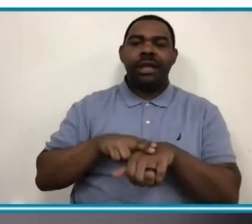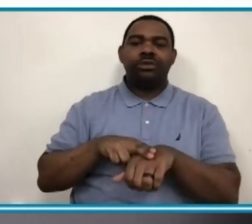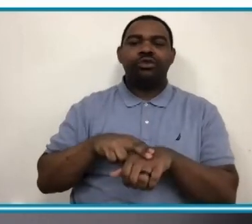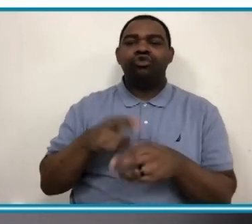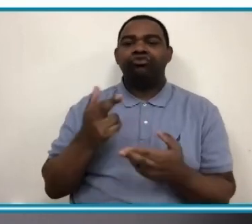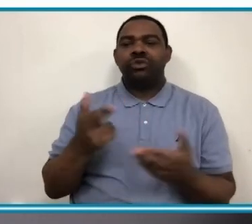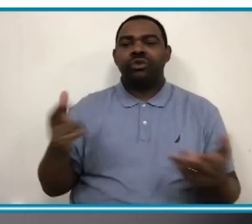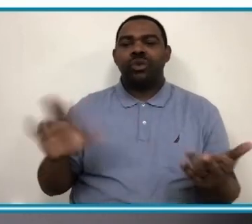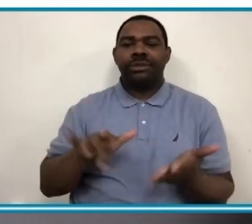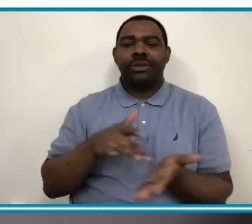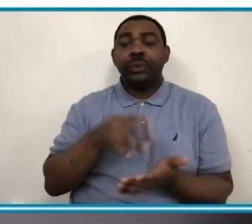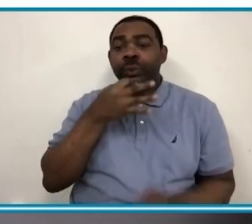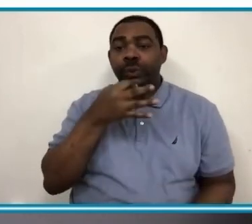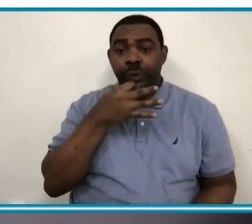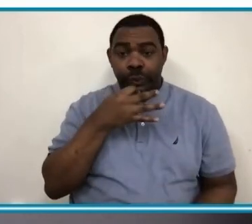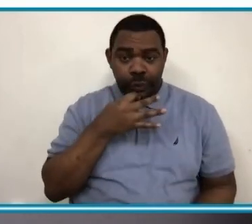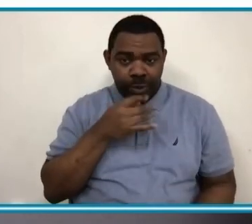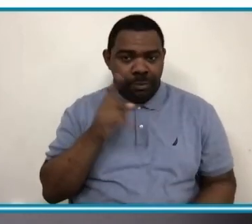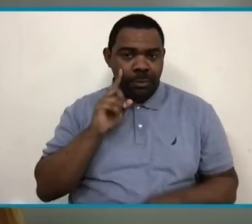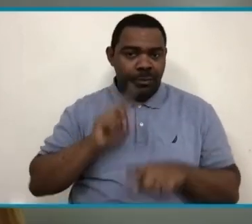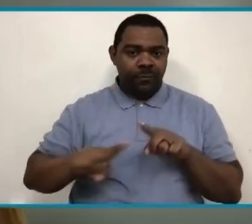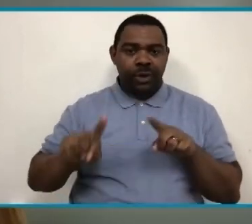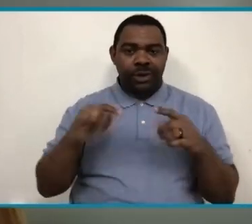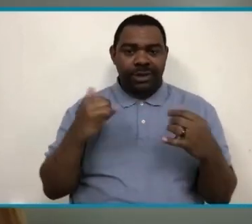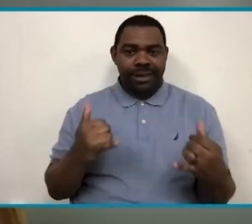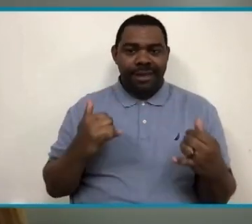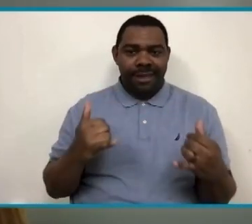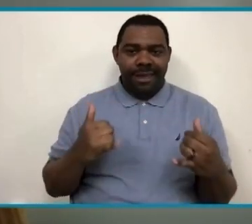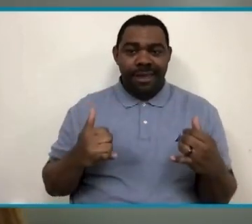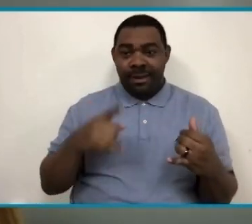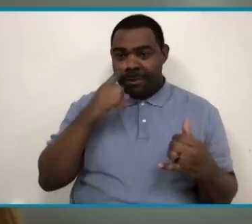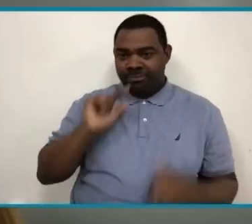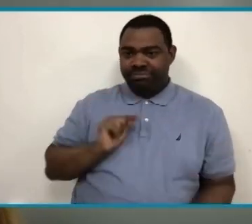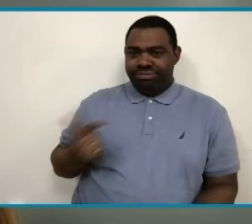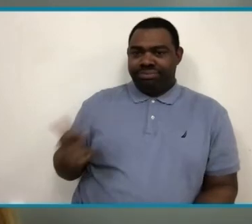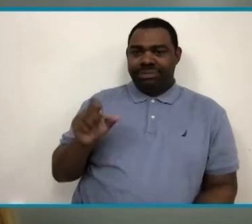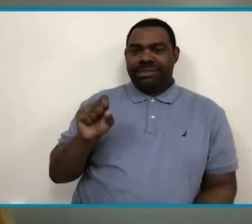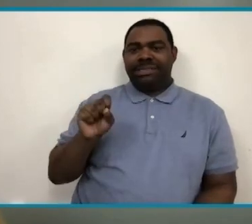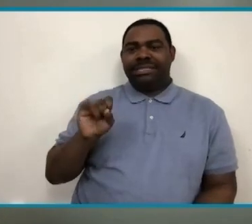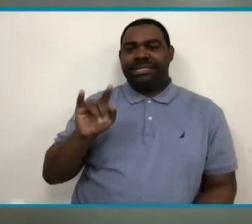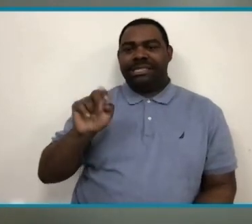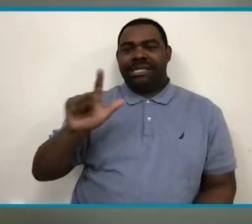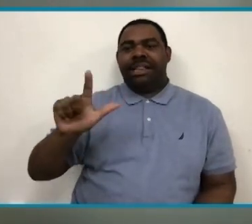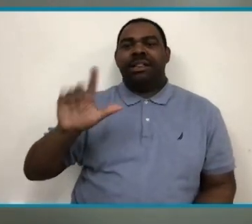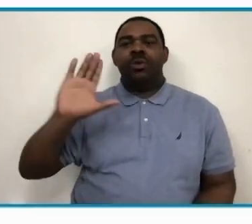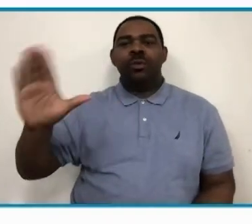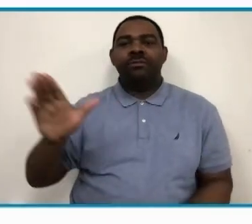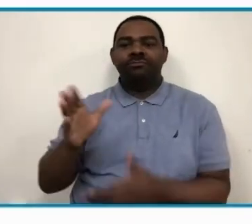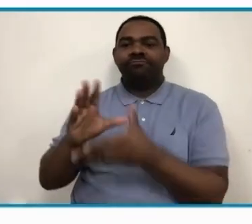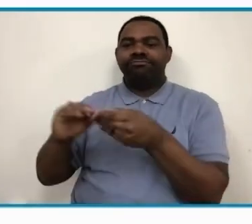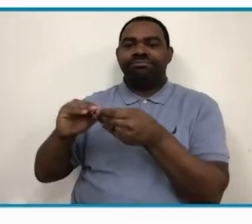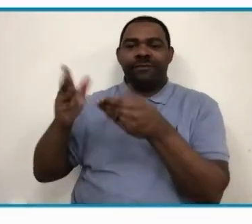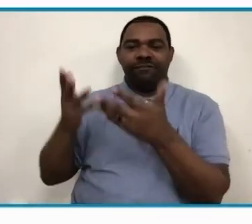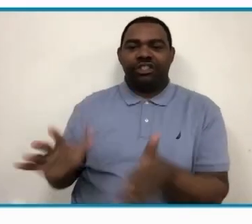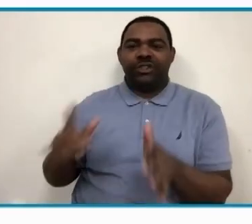And for now, I will turn it over very briefly to Sunil Iyengar who is going to close out the session for the day. Thank you.